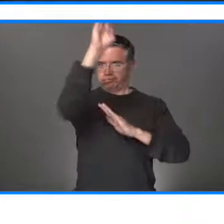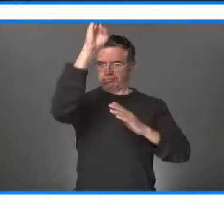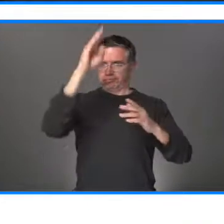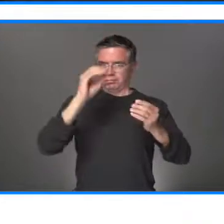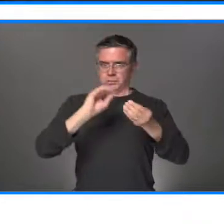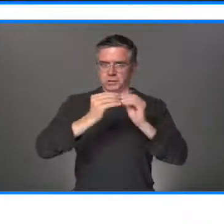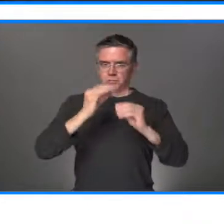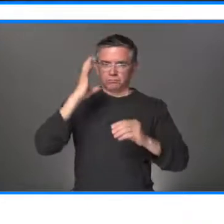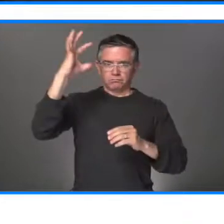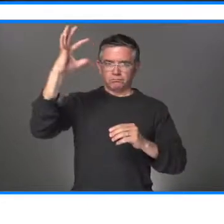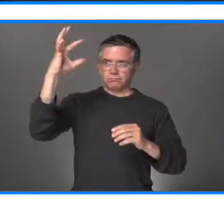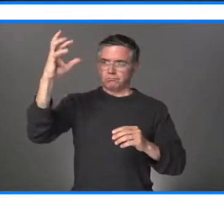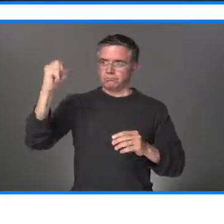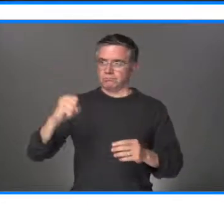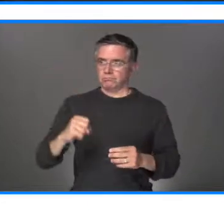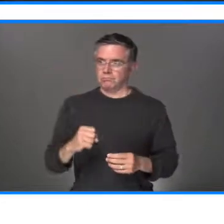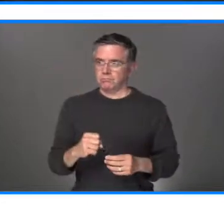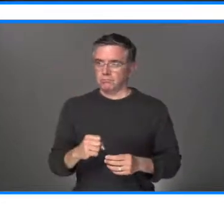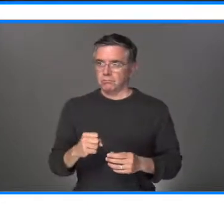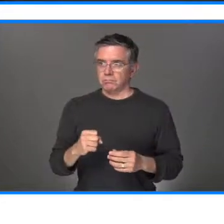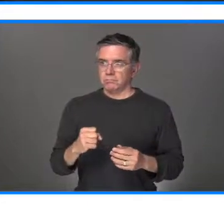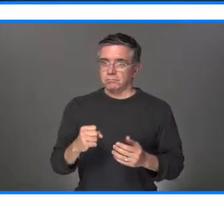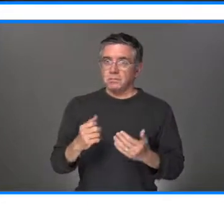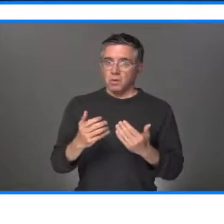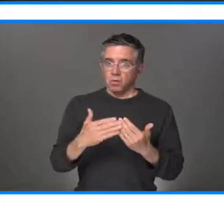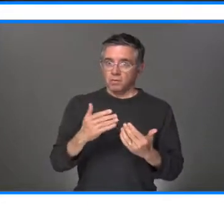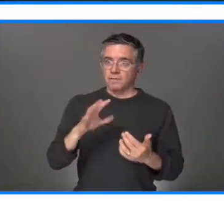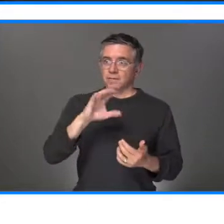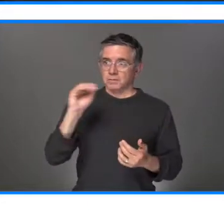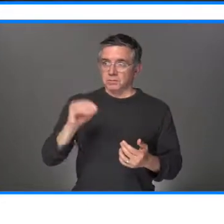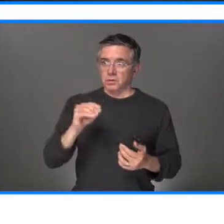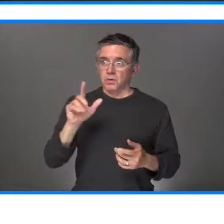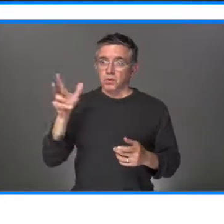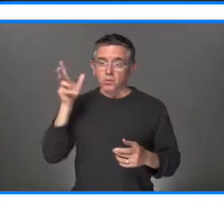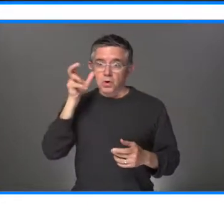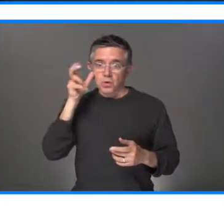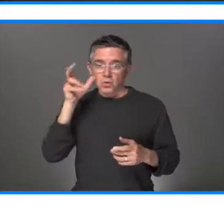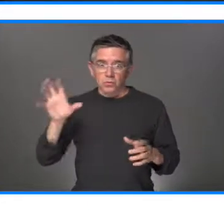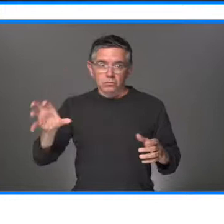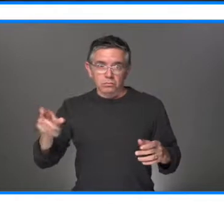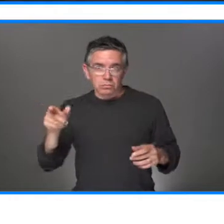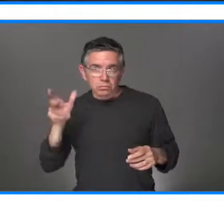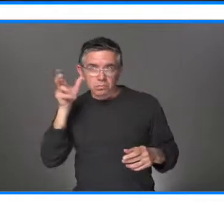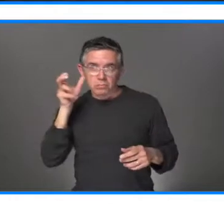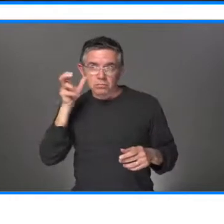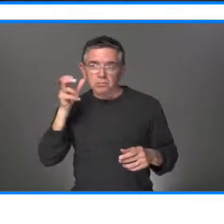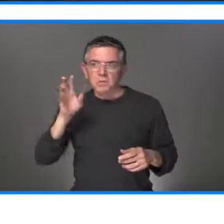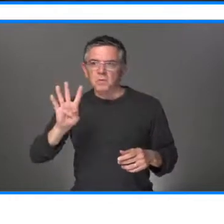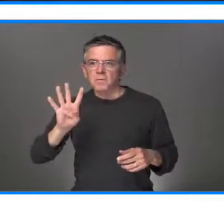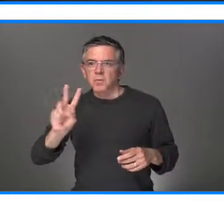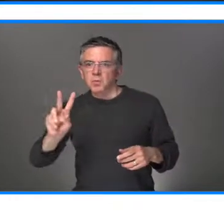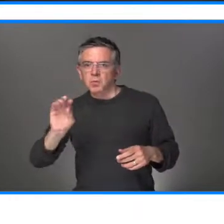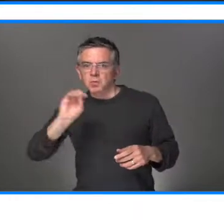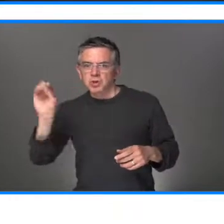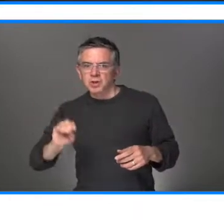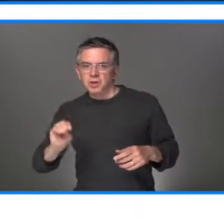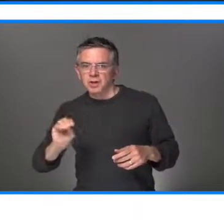For those of you who are listening on KGMI, we are at about 42% of all Whatcom County residents